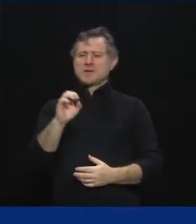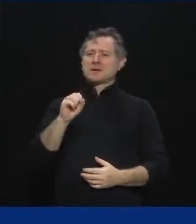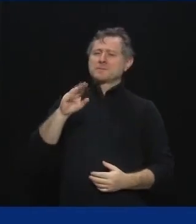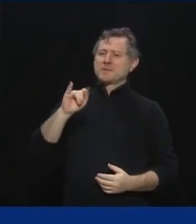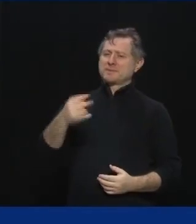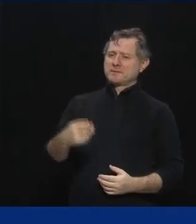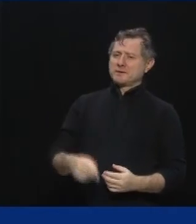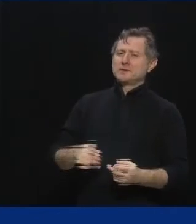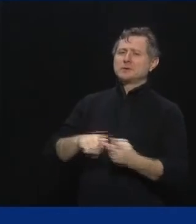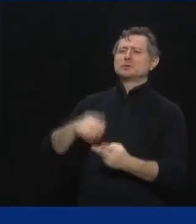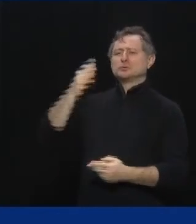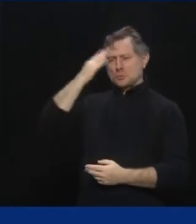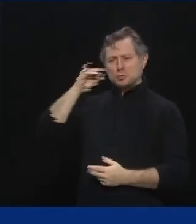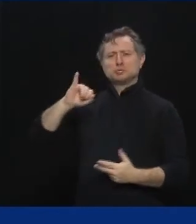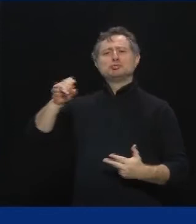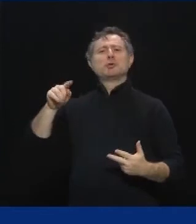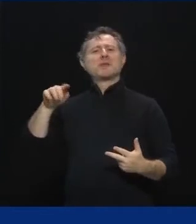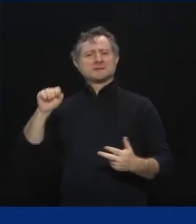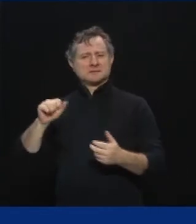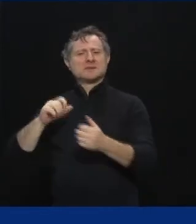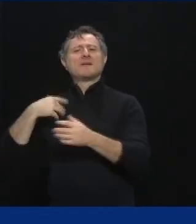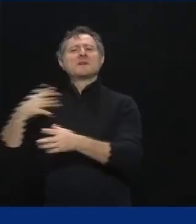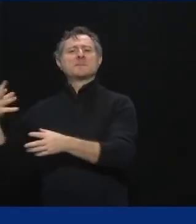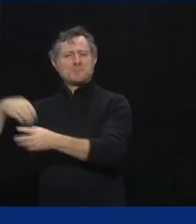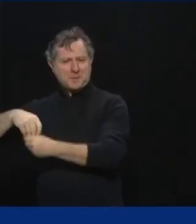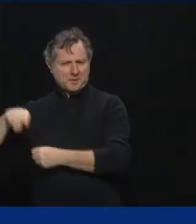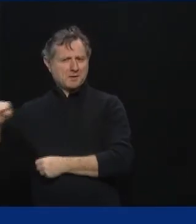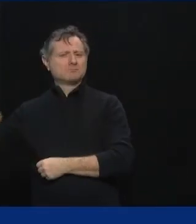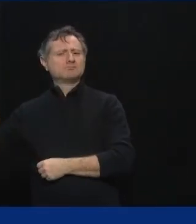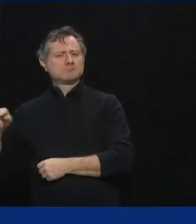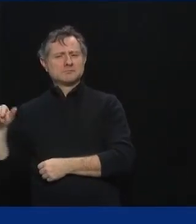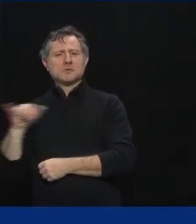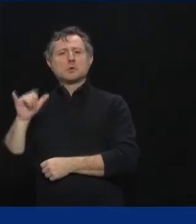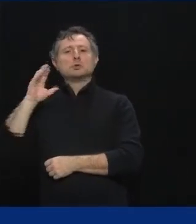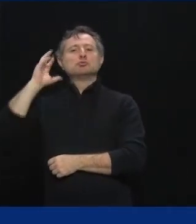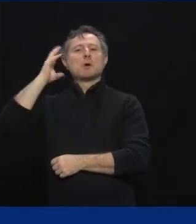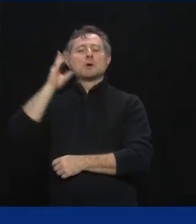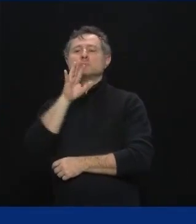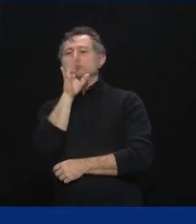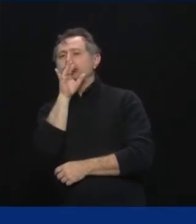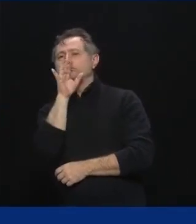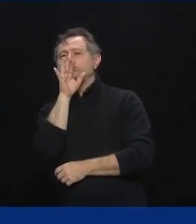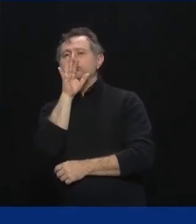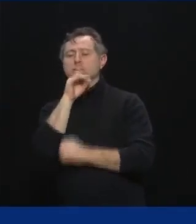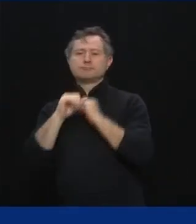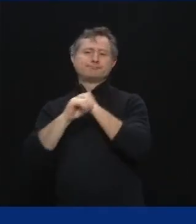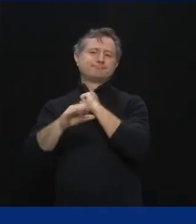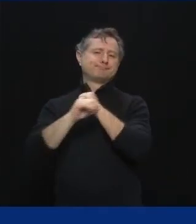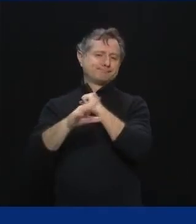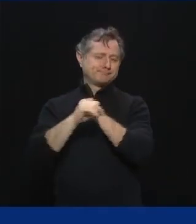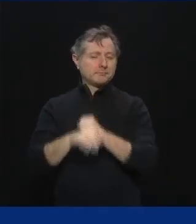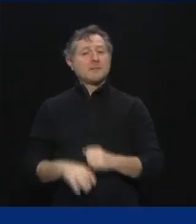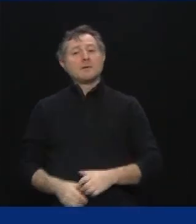TOGETHER. THANK YOU, BRUCE. OH, I KNOW THE JETS HAD PARTICIPATED, THEY DID A RADIO